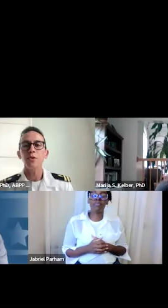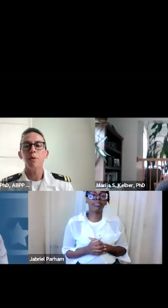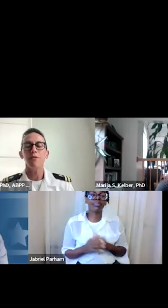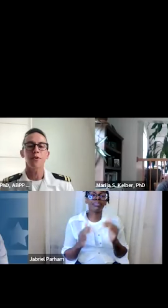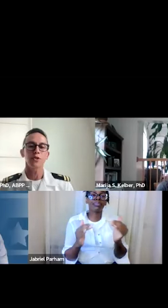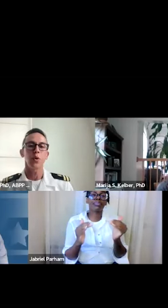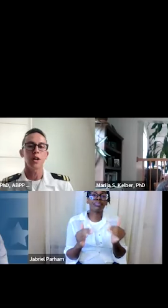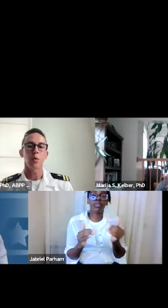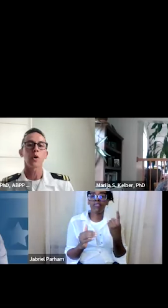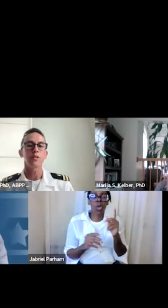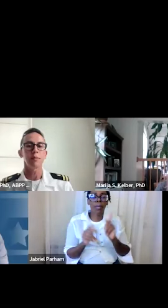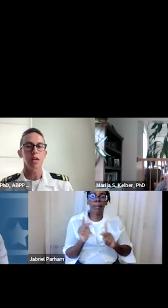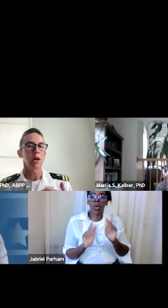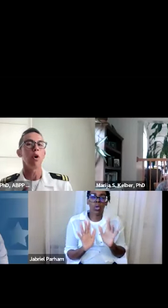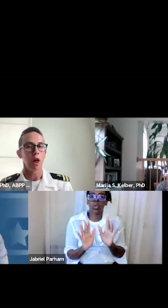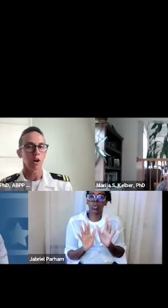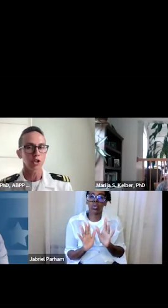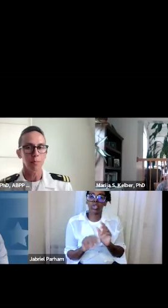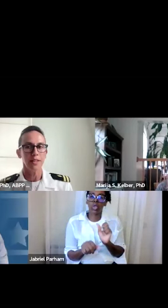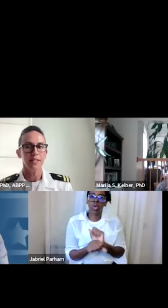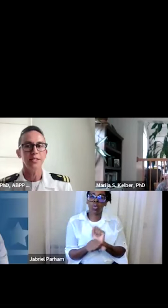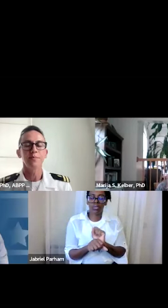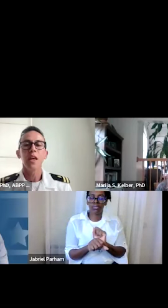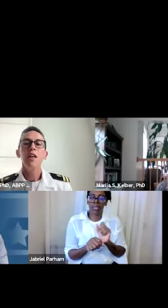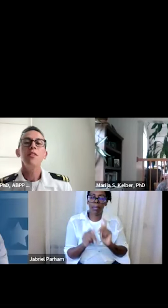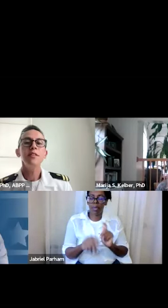So those would be for folks who wanted to work with somebody on a more longer term basis.